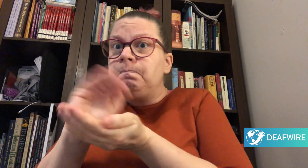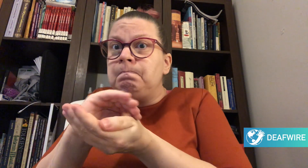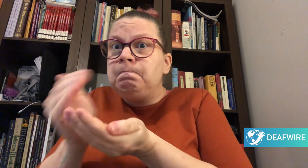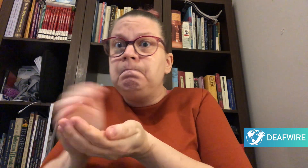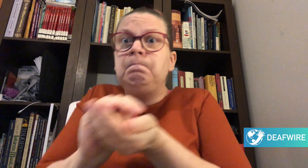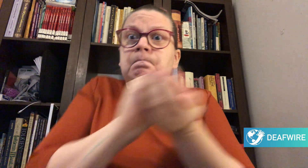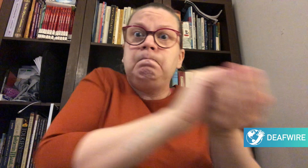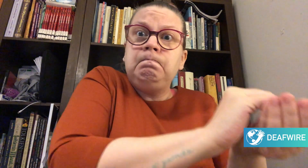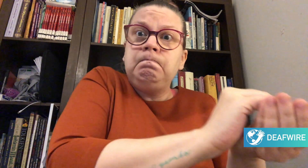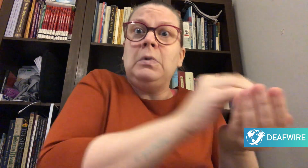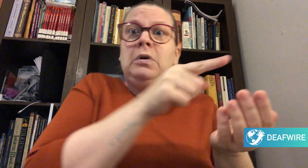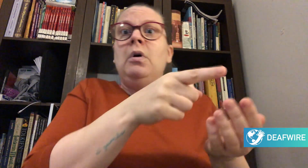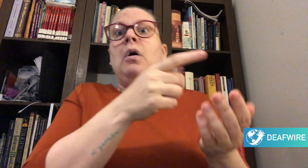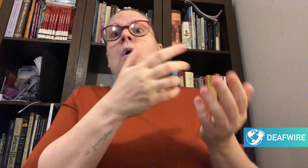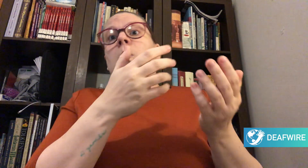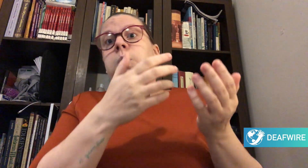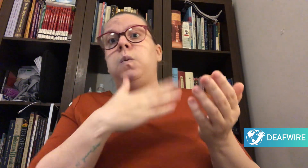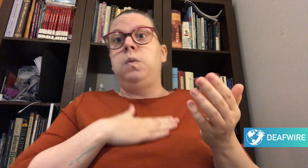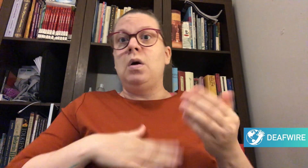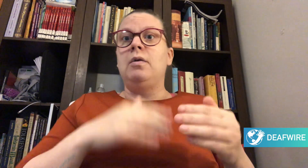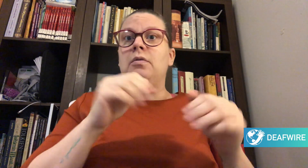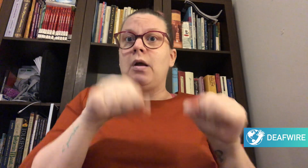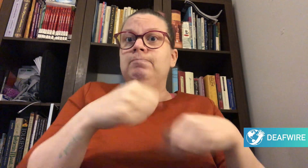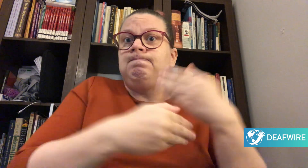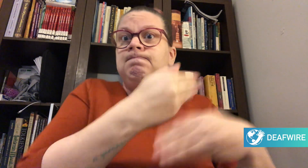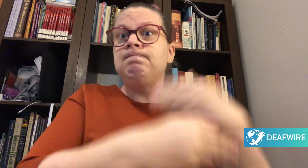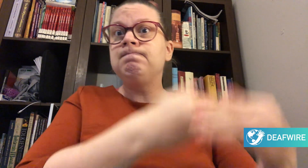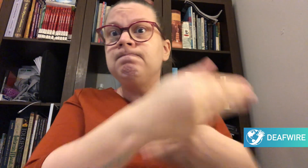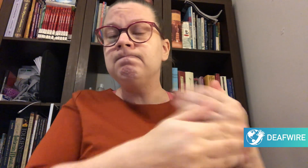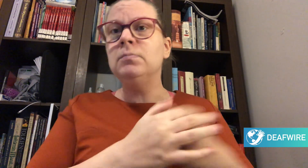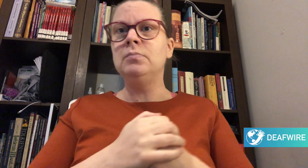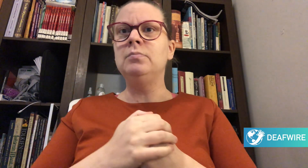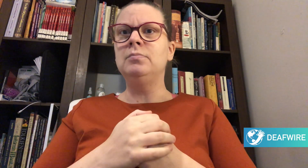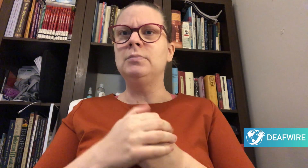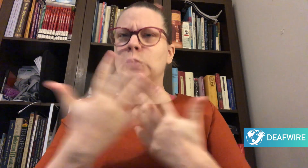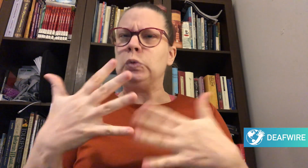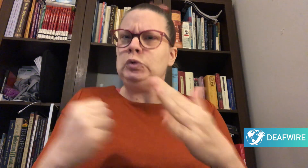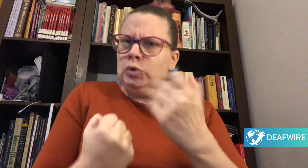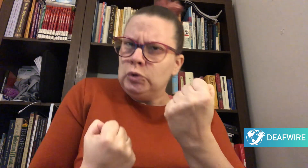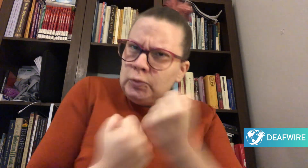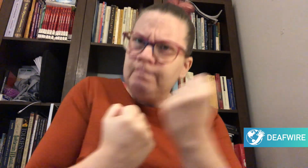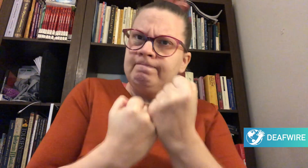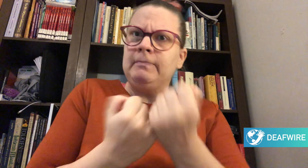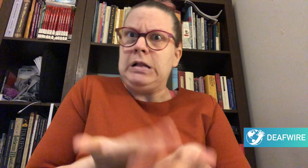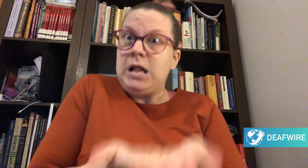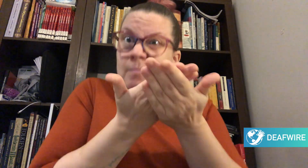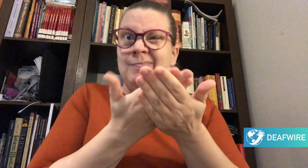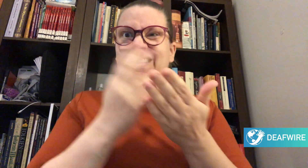help to Deaf people. One thing that has stayed exactly